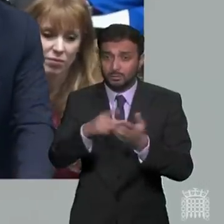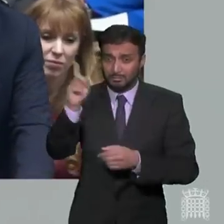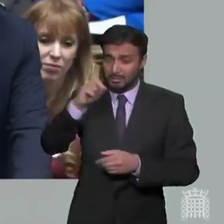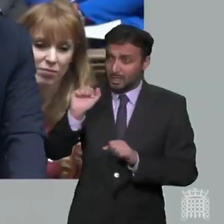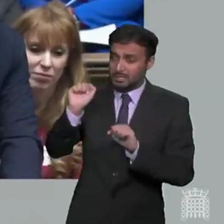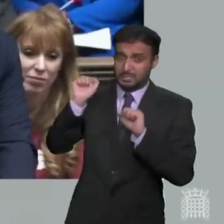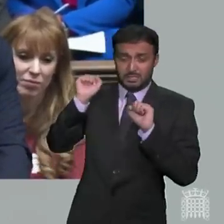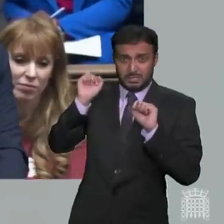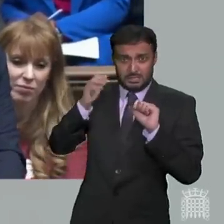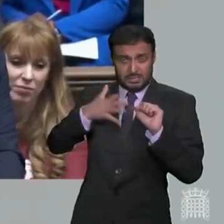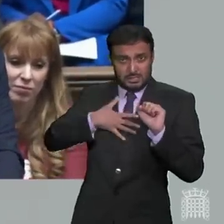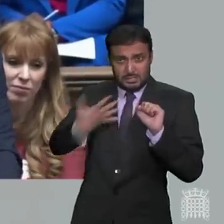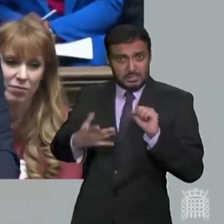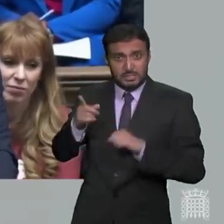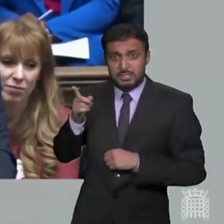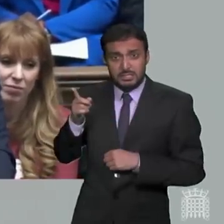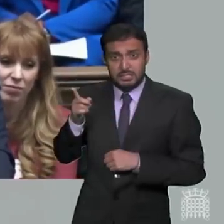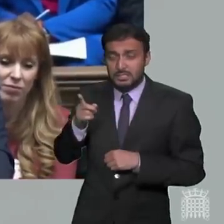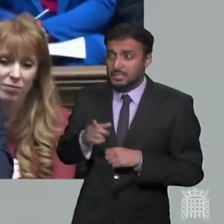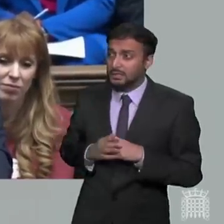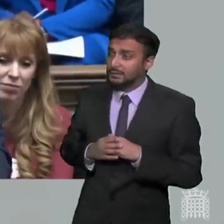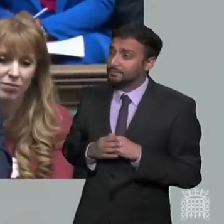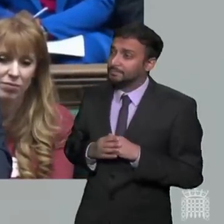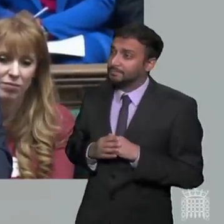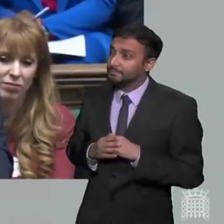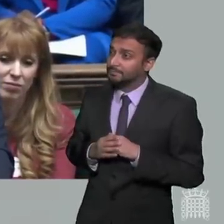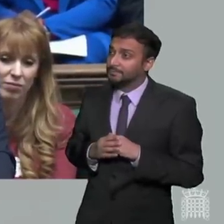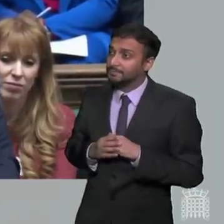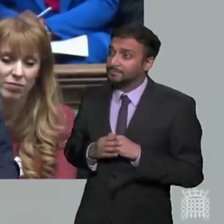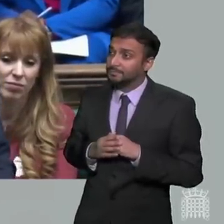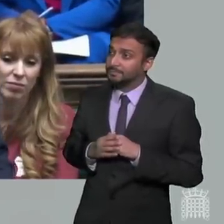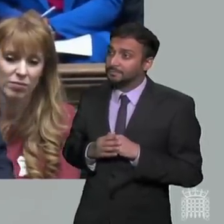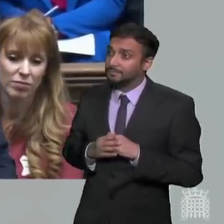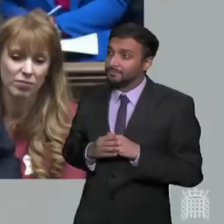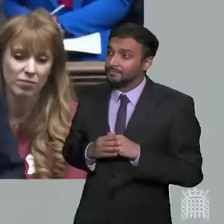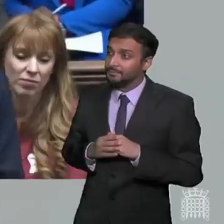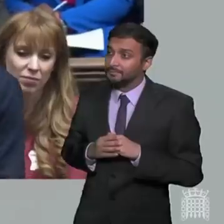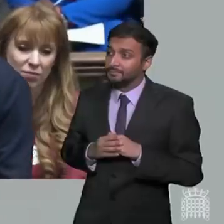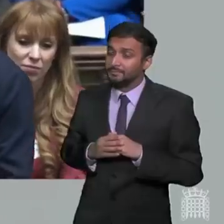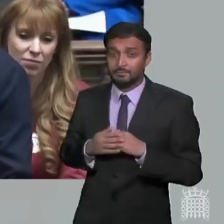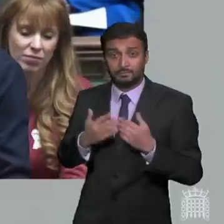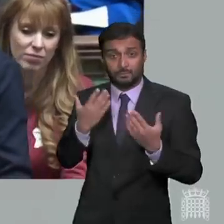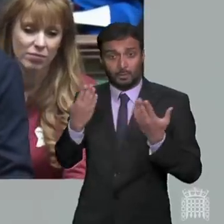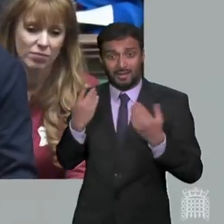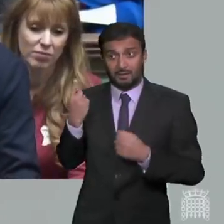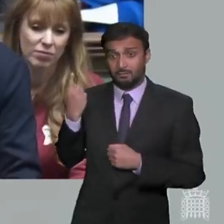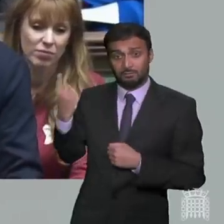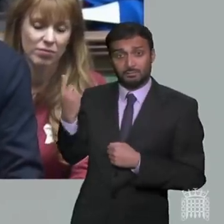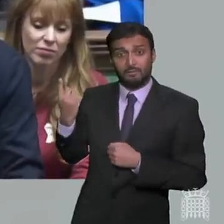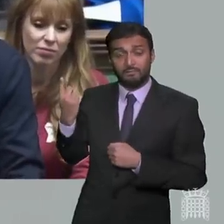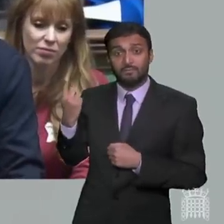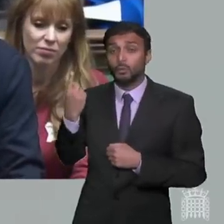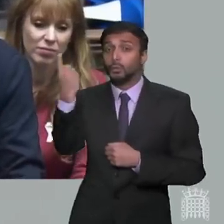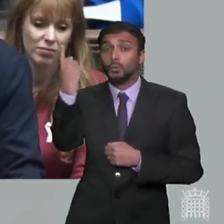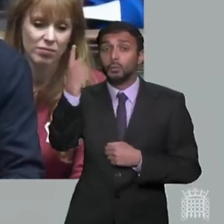Contrast that with a super wealthy non-dom living here but holding their income overseas.